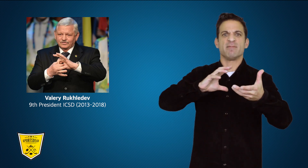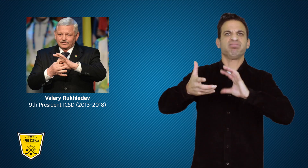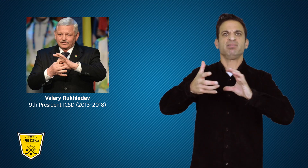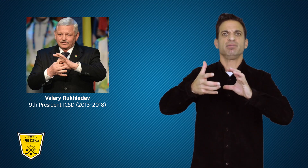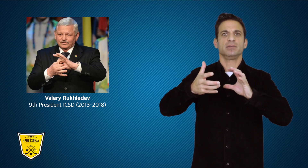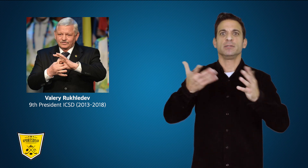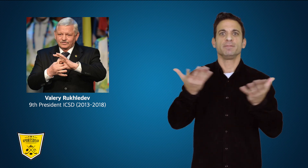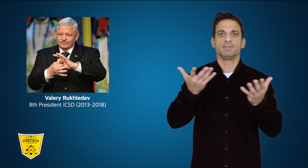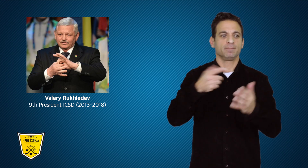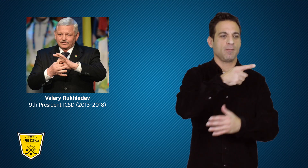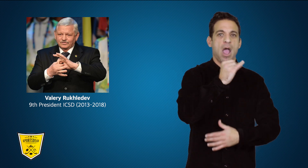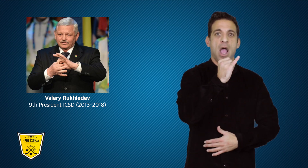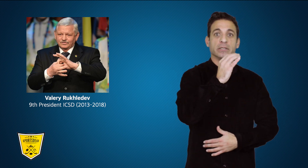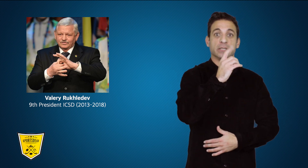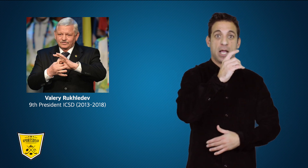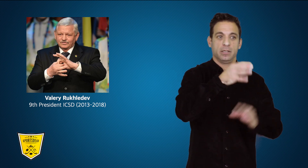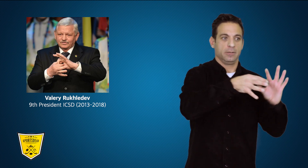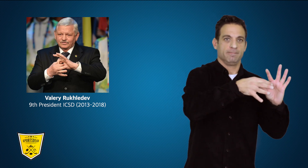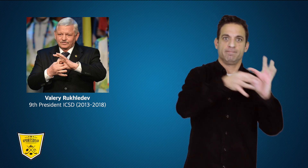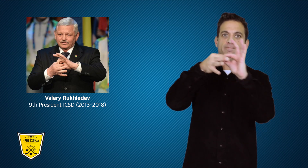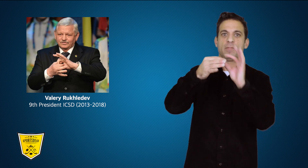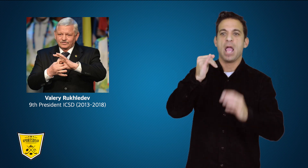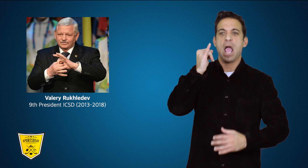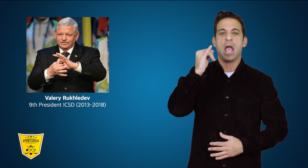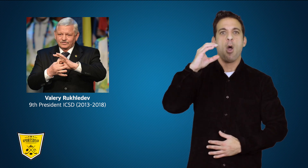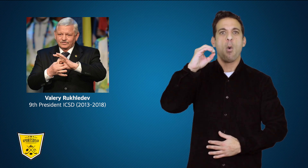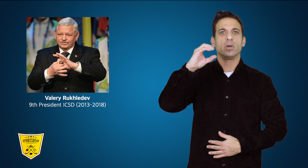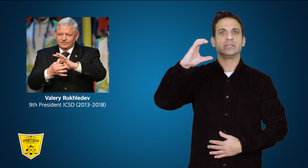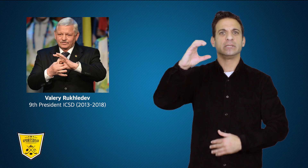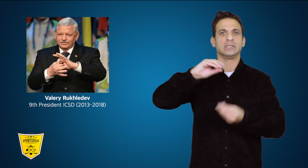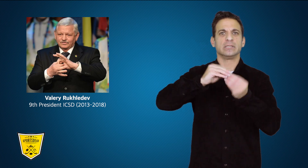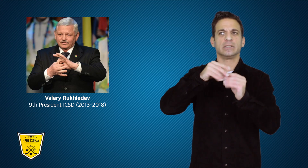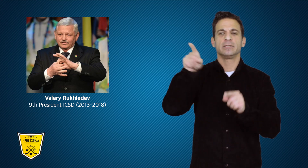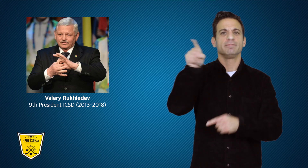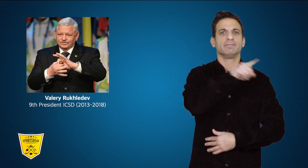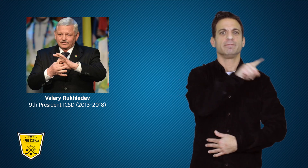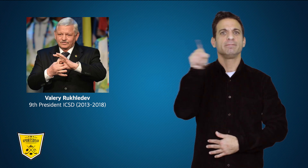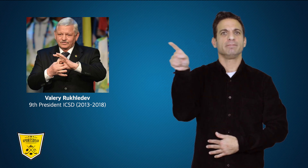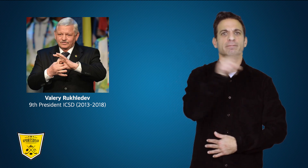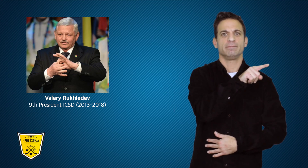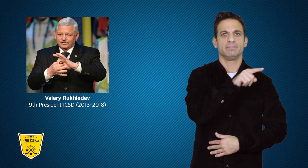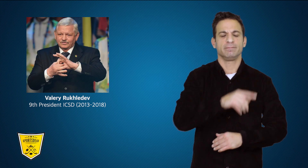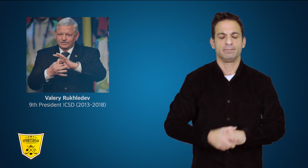it impacted the relationship between ICSD and IOC.